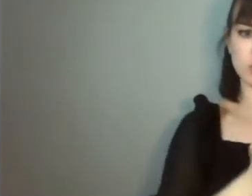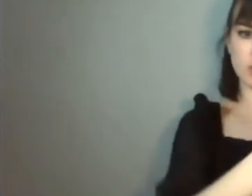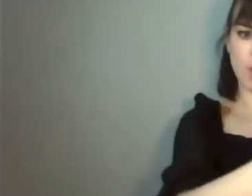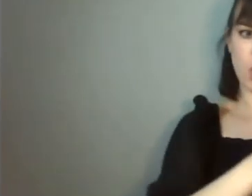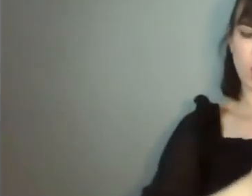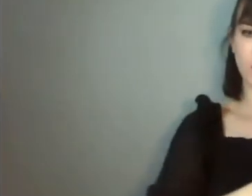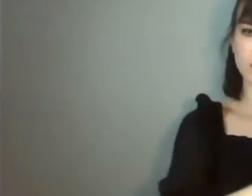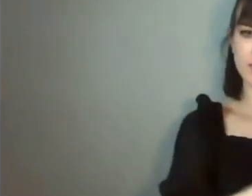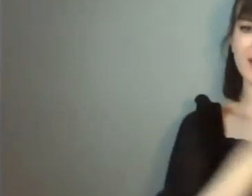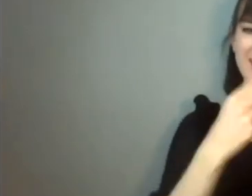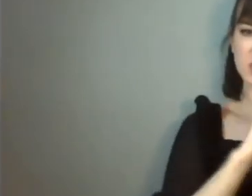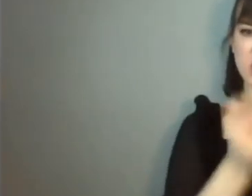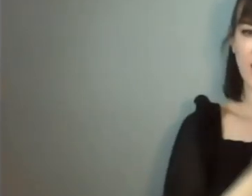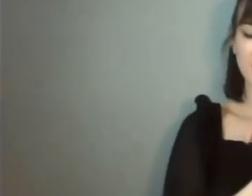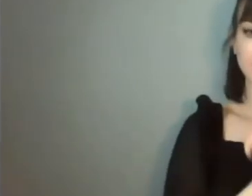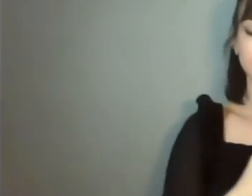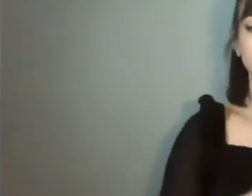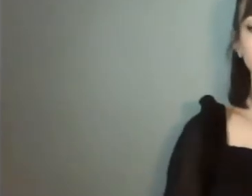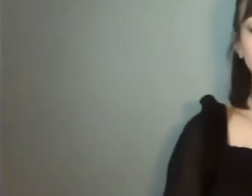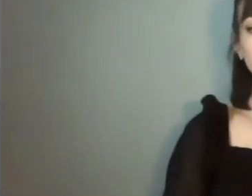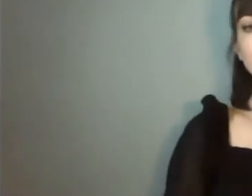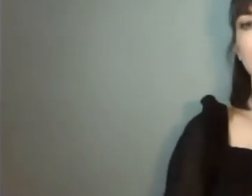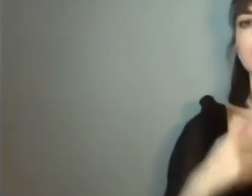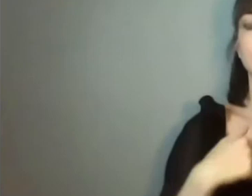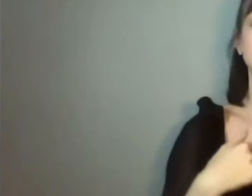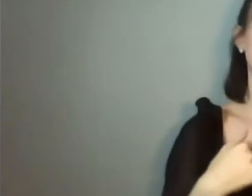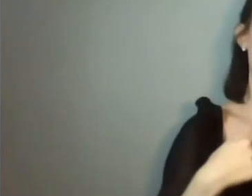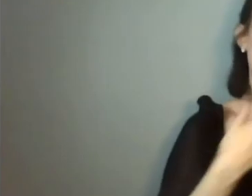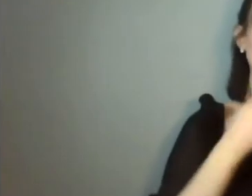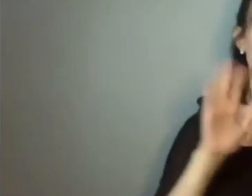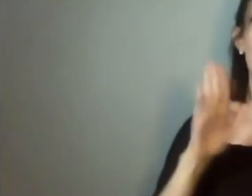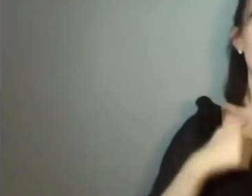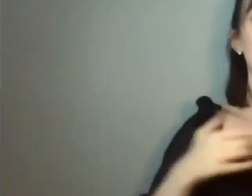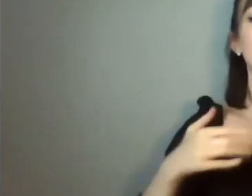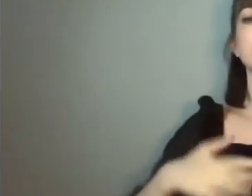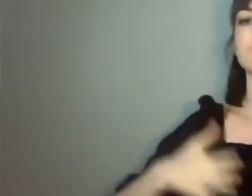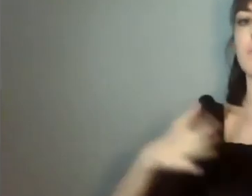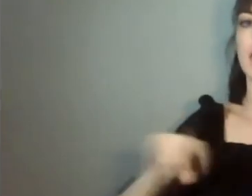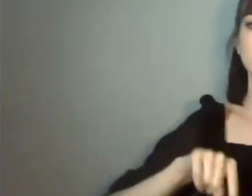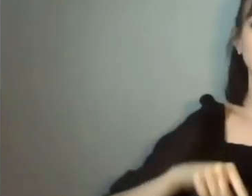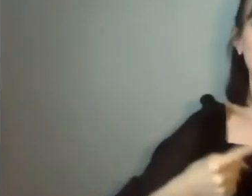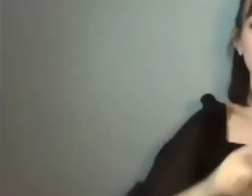Admittedly it has been hugely challenging to learn about the functional approach to capacity.